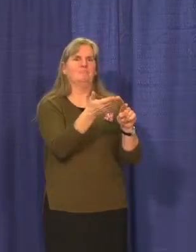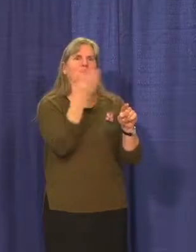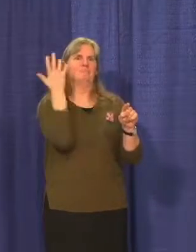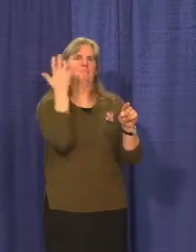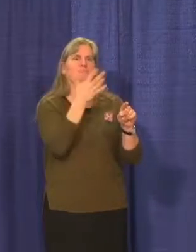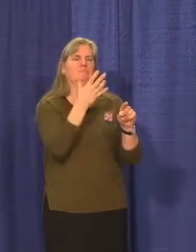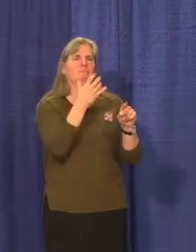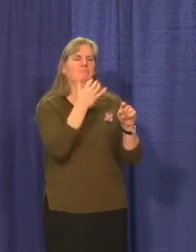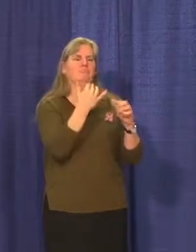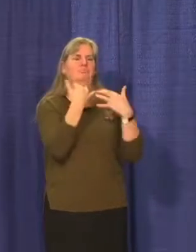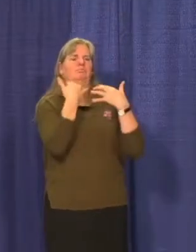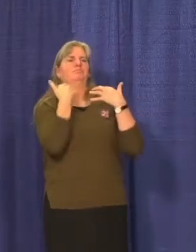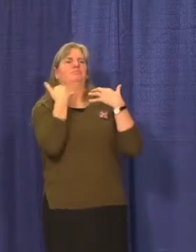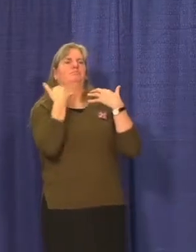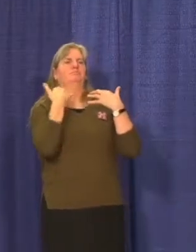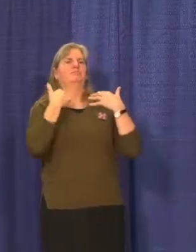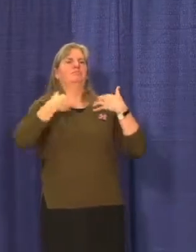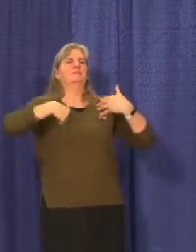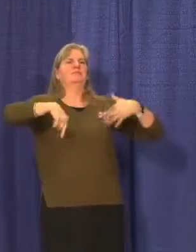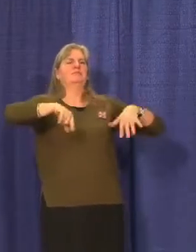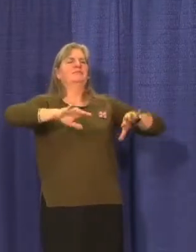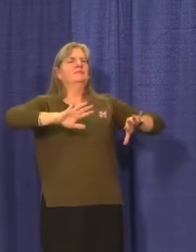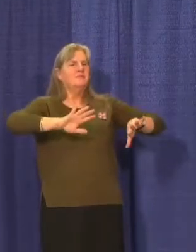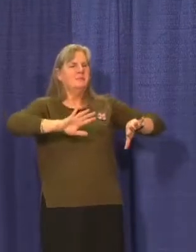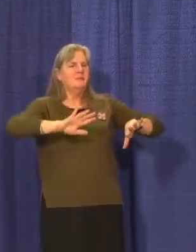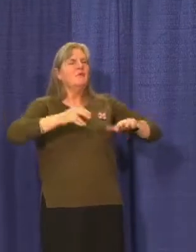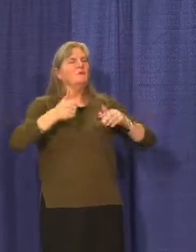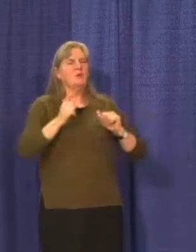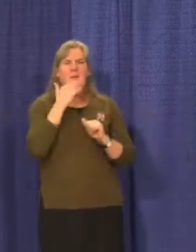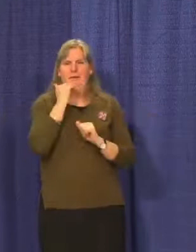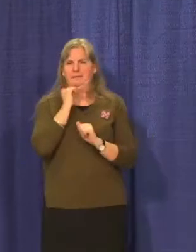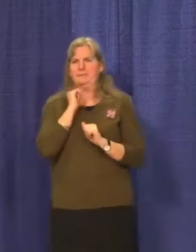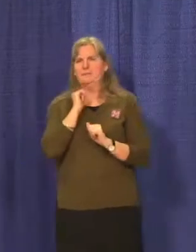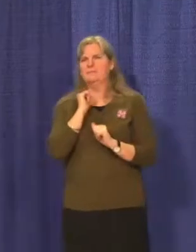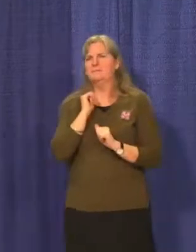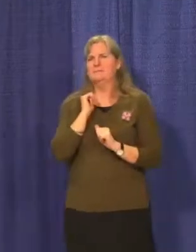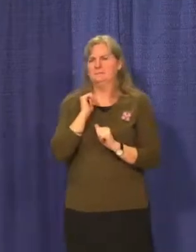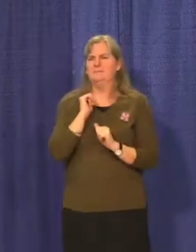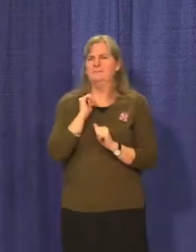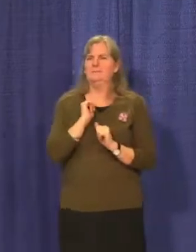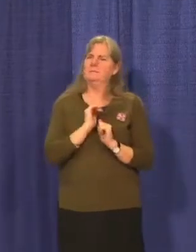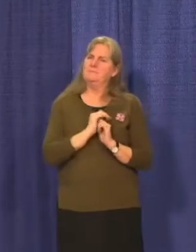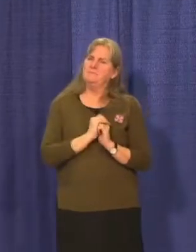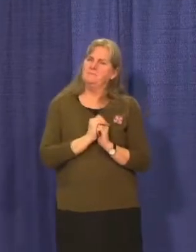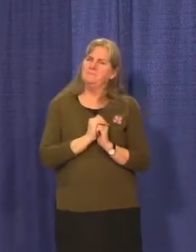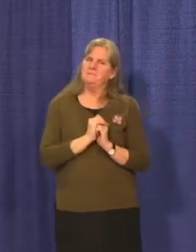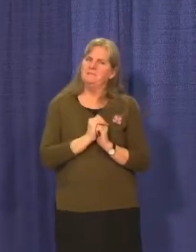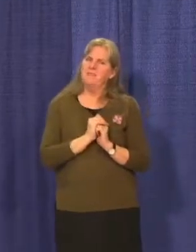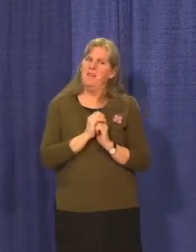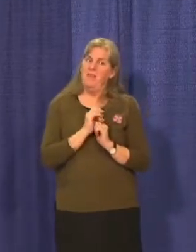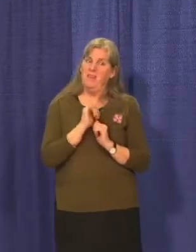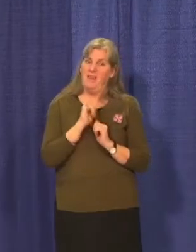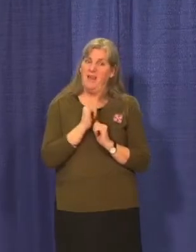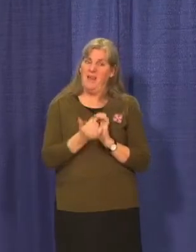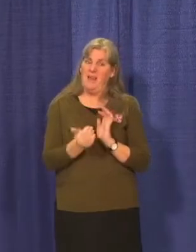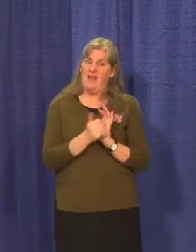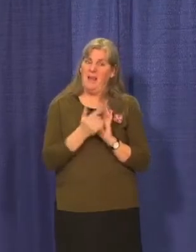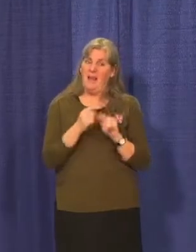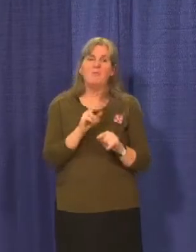sent aerial jitter through the system. And we will do our best to make